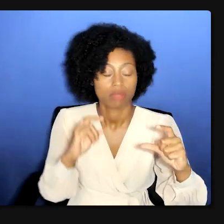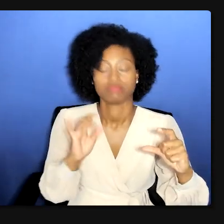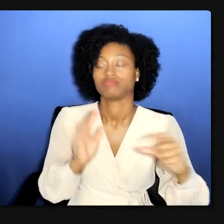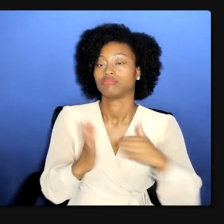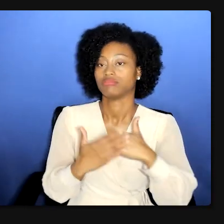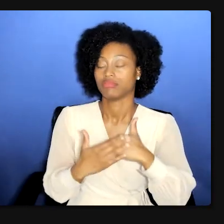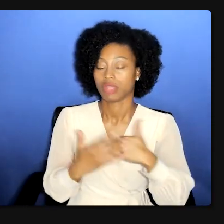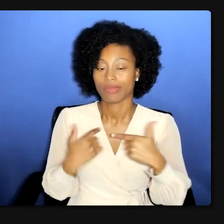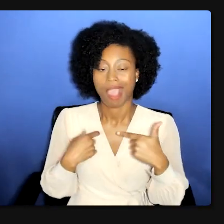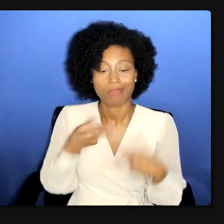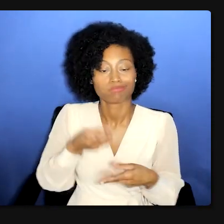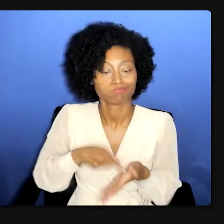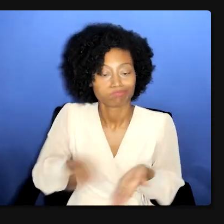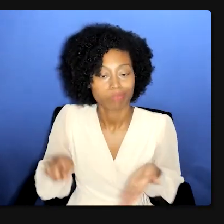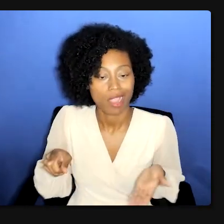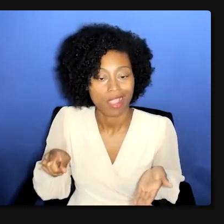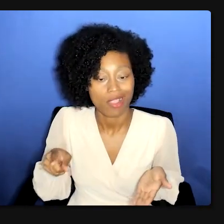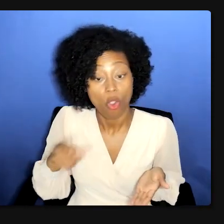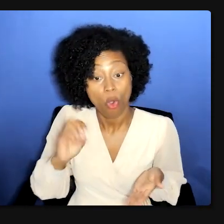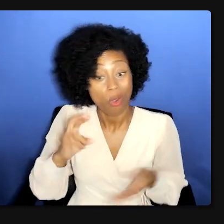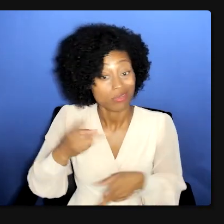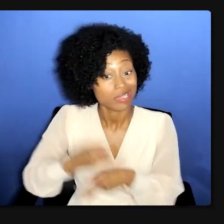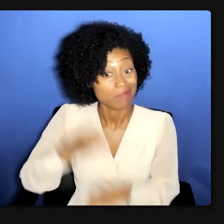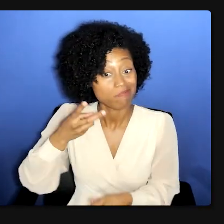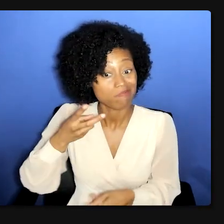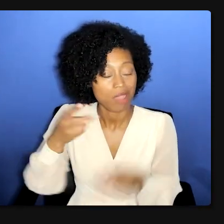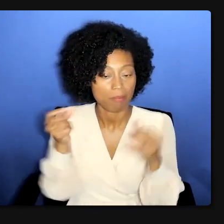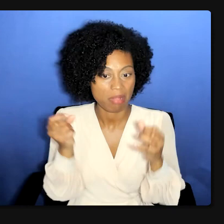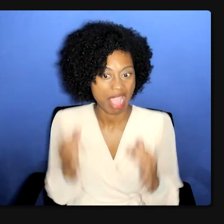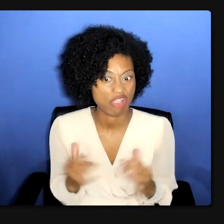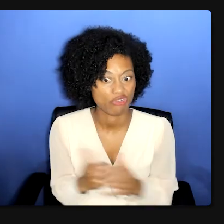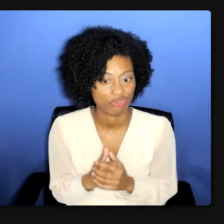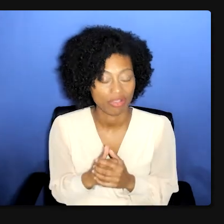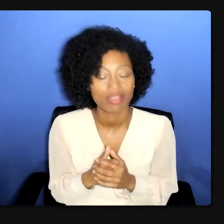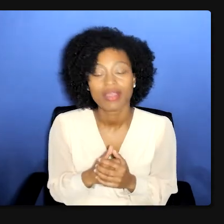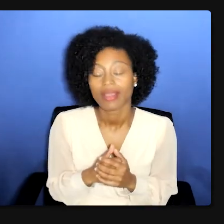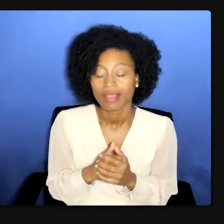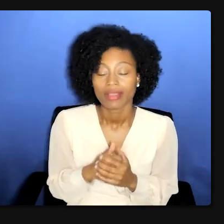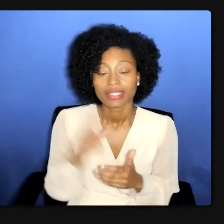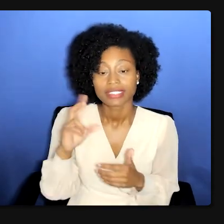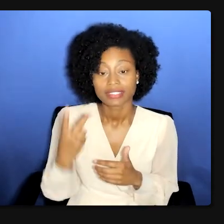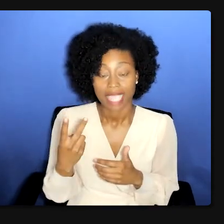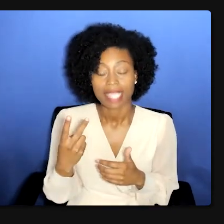in terms of conversion and retention? These are all things we'd want to look at as a second order analysis.